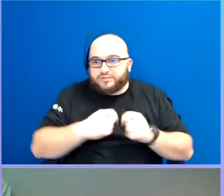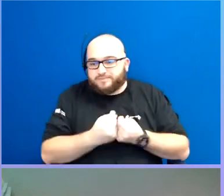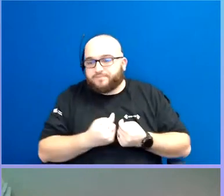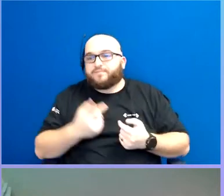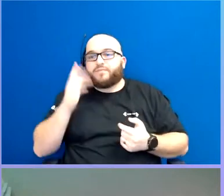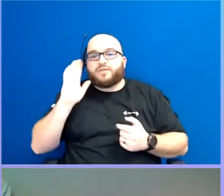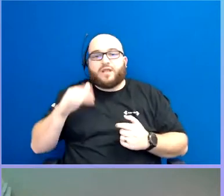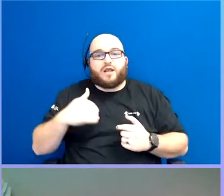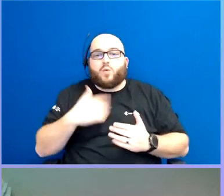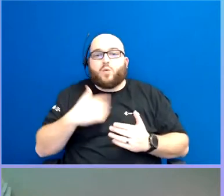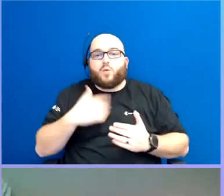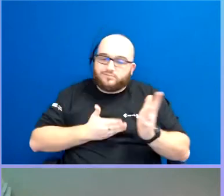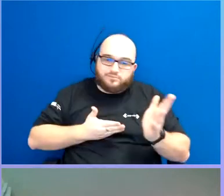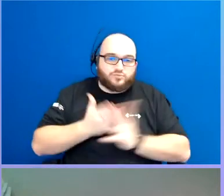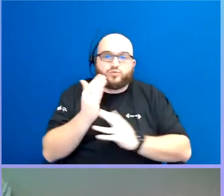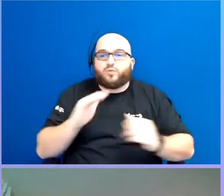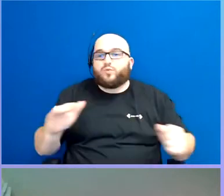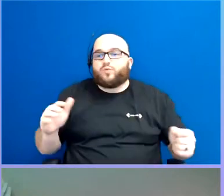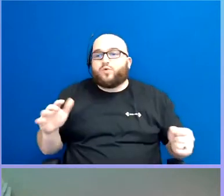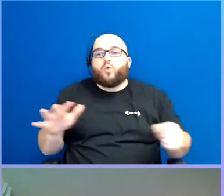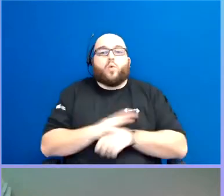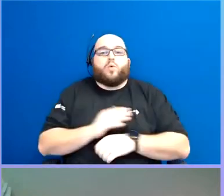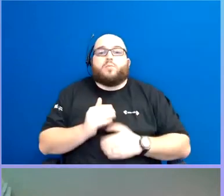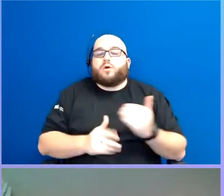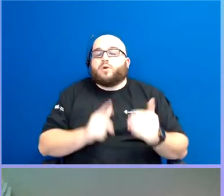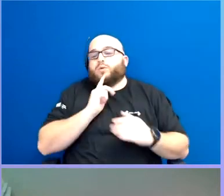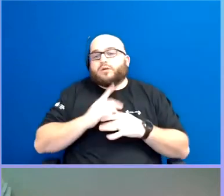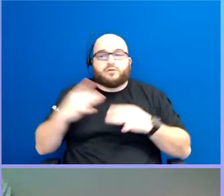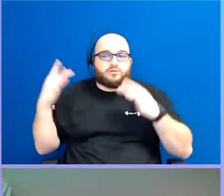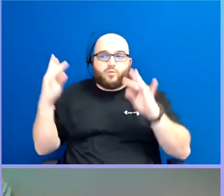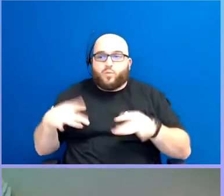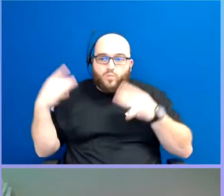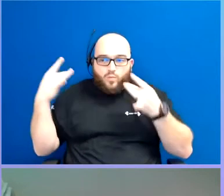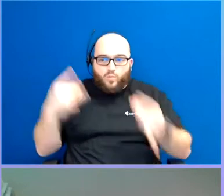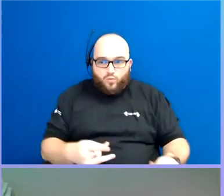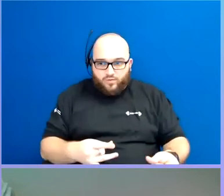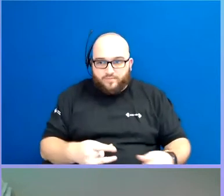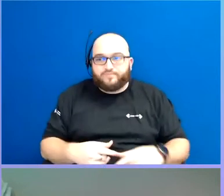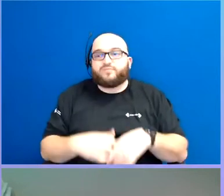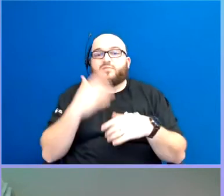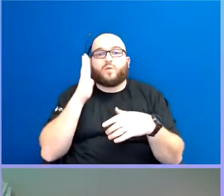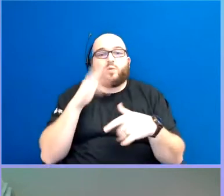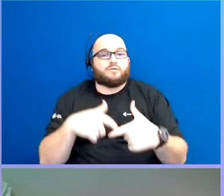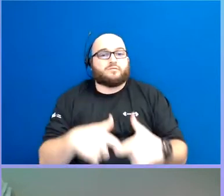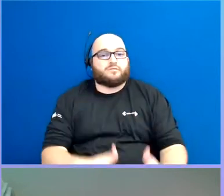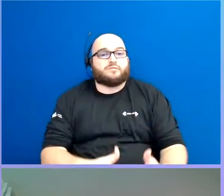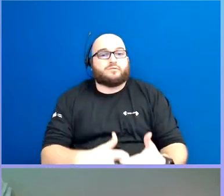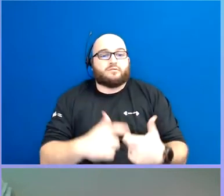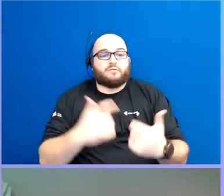pretty smoothly. Um, so, so, um, I would stop here, and I would